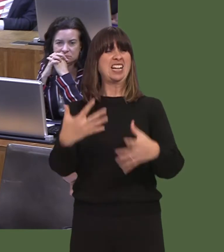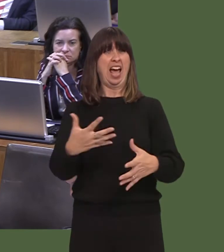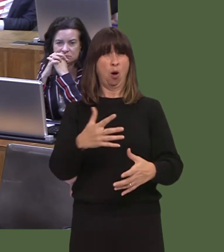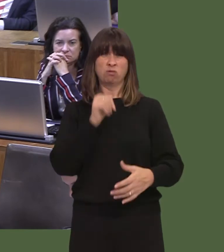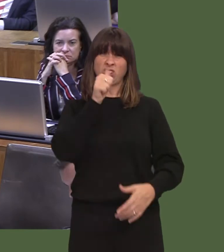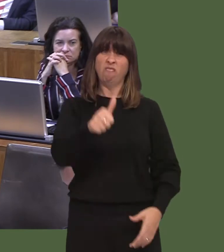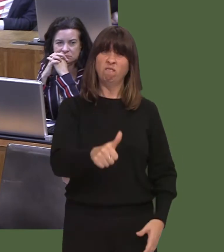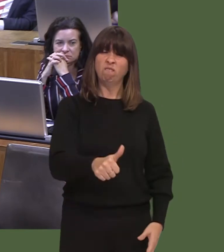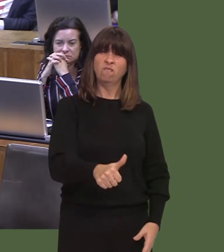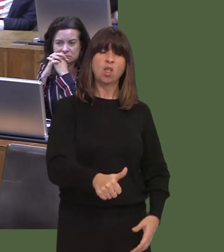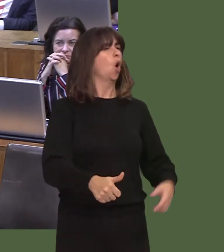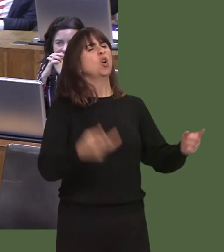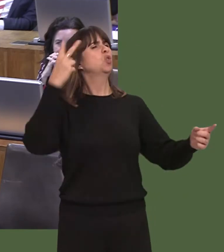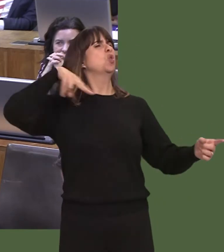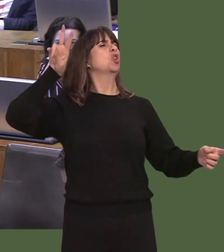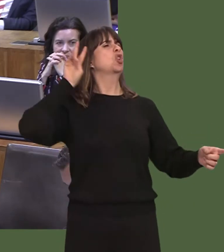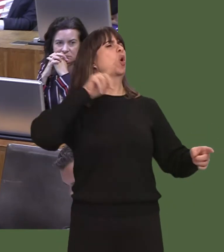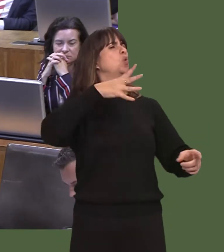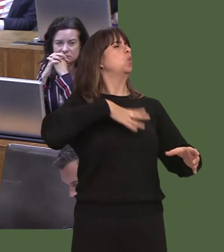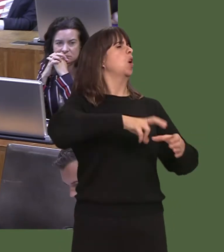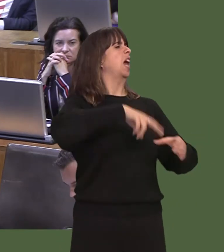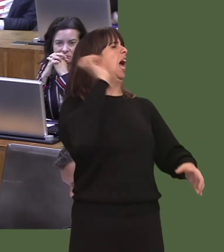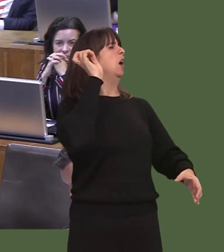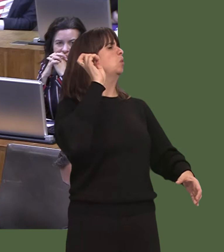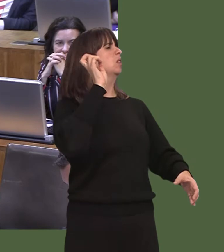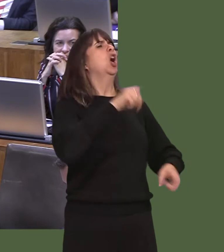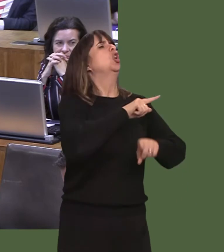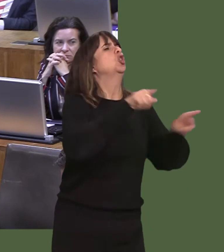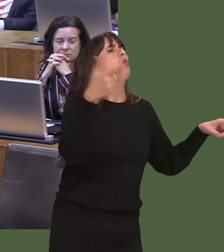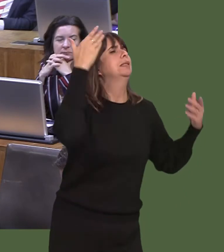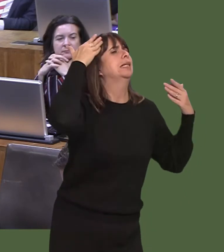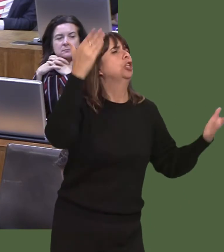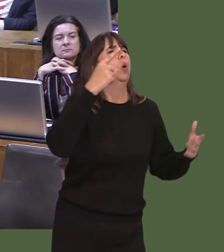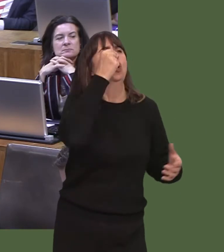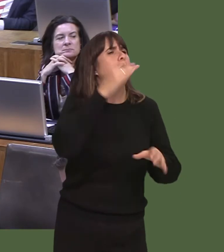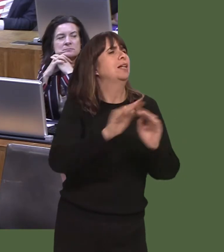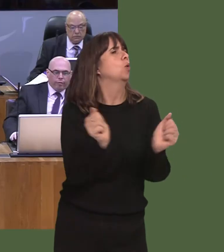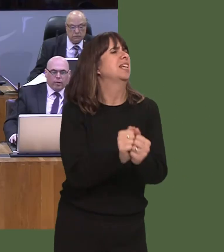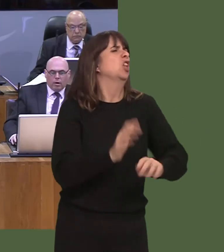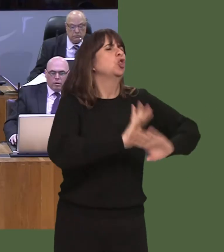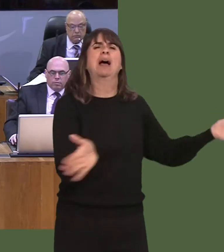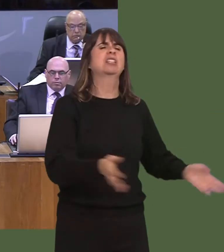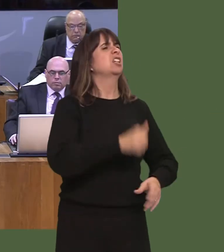Two years ago, you had your say on this. All right, this option wasn't discussed or wasn't on the table, but it's too bad because